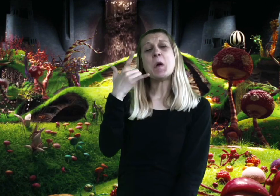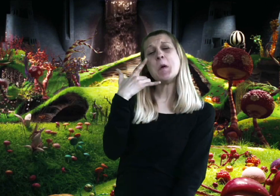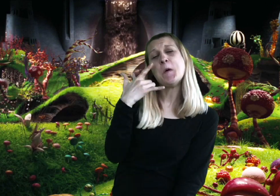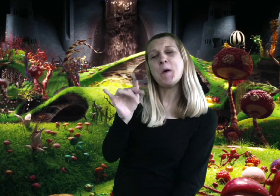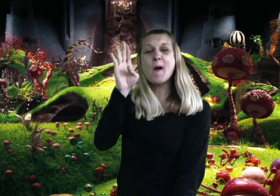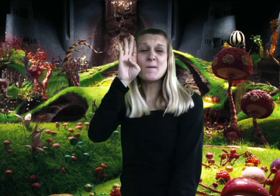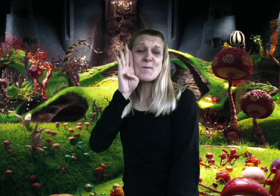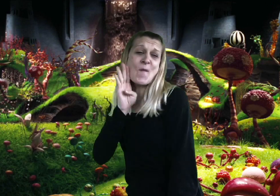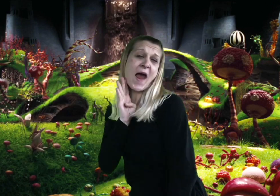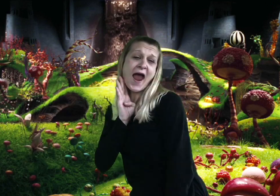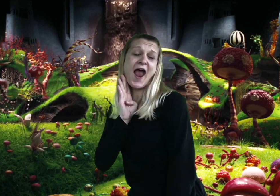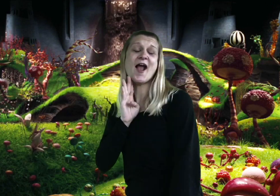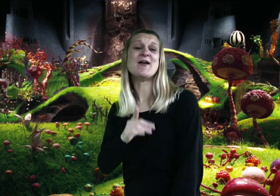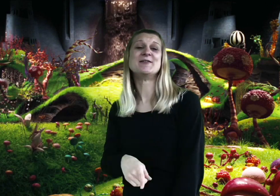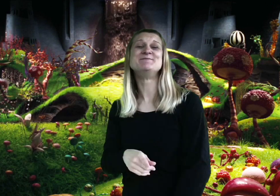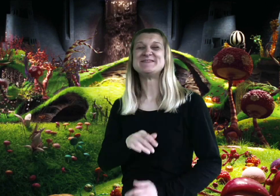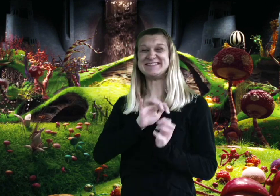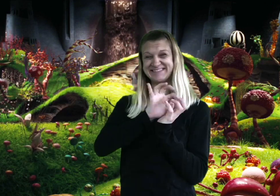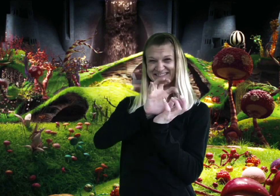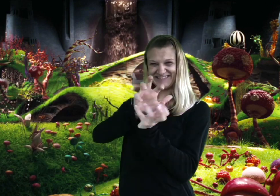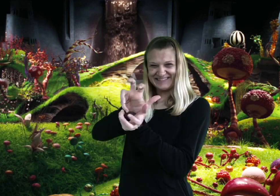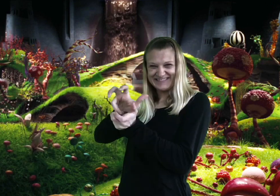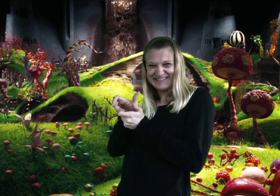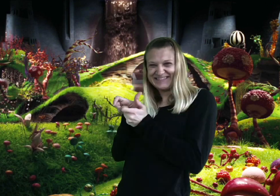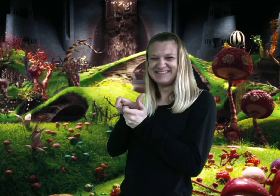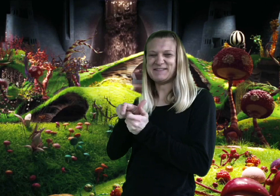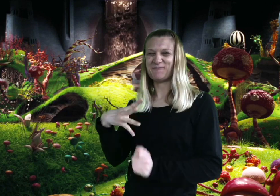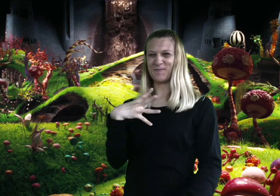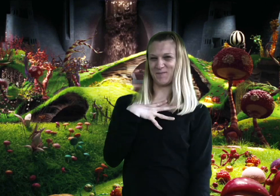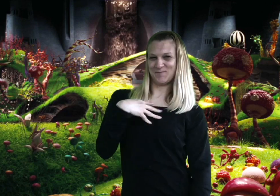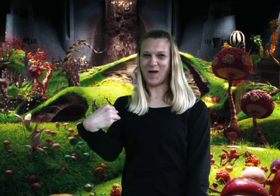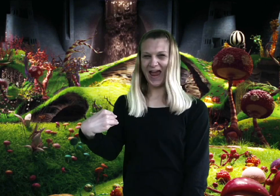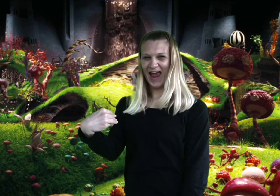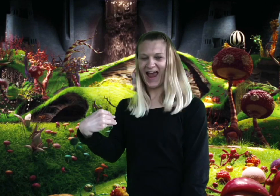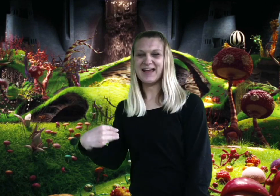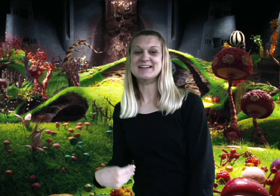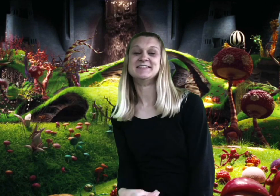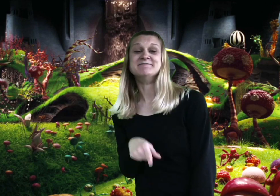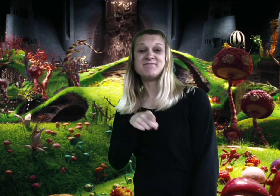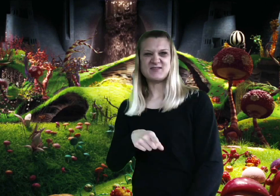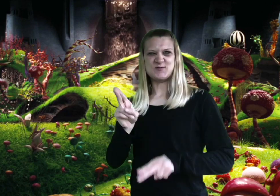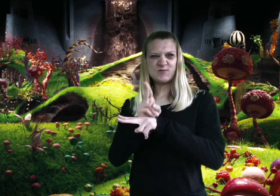His skin was rosy-white, his long hair was golden-brown. He smiled, showing beautiful white teeth.